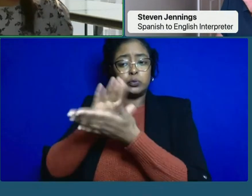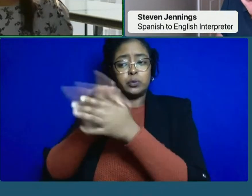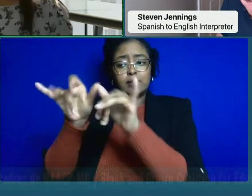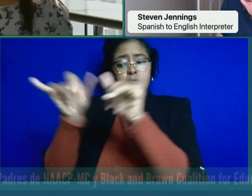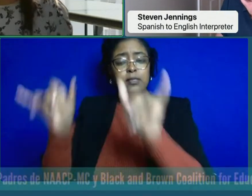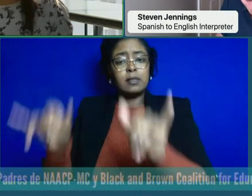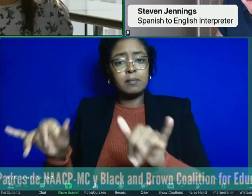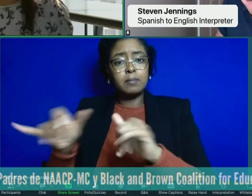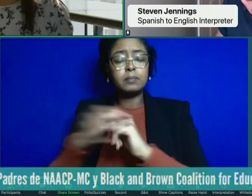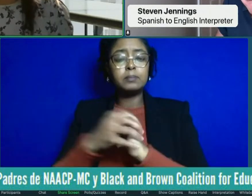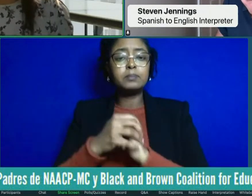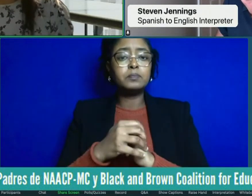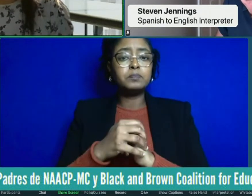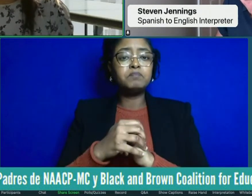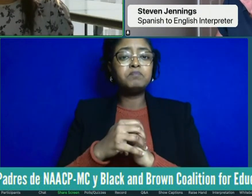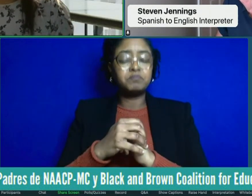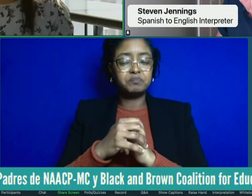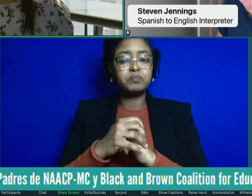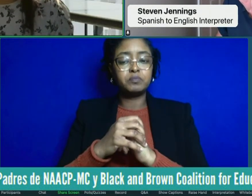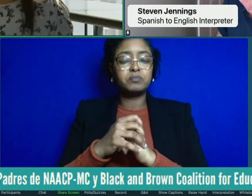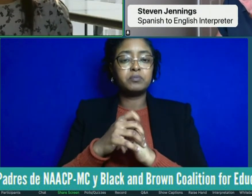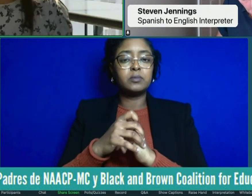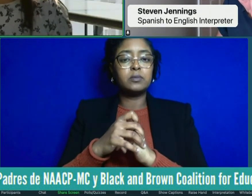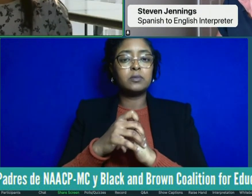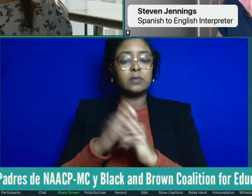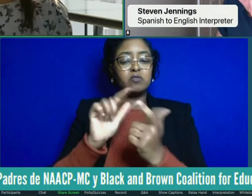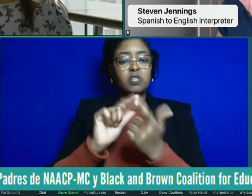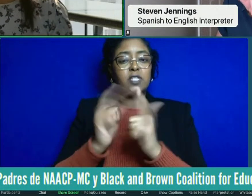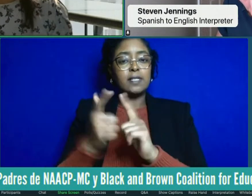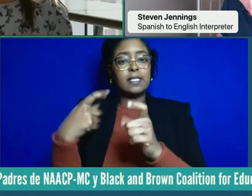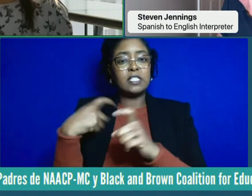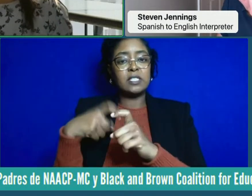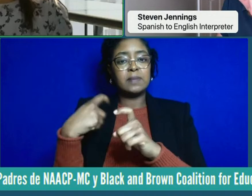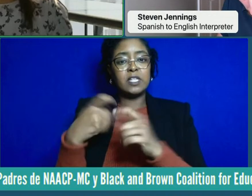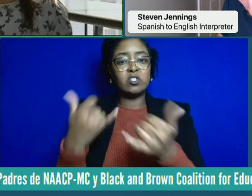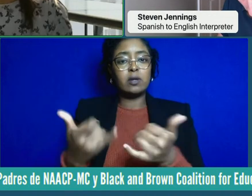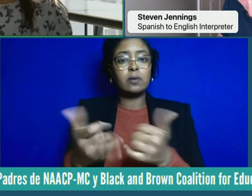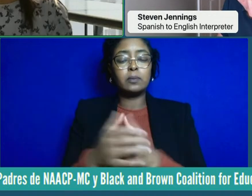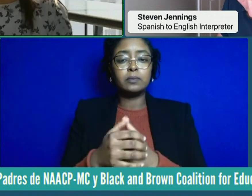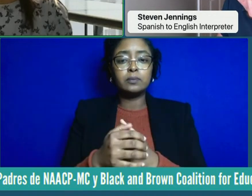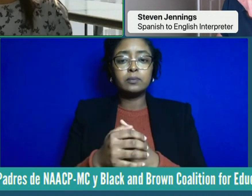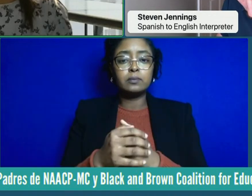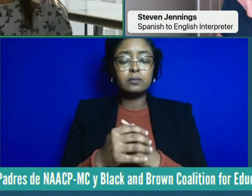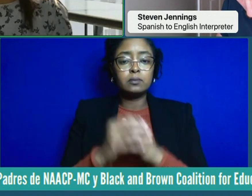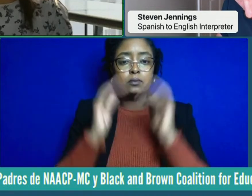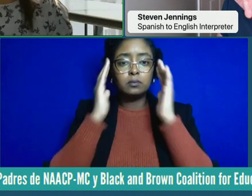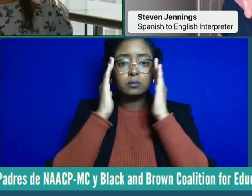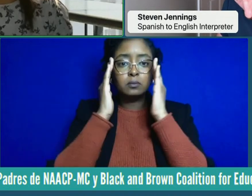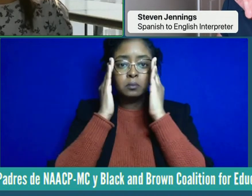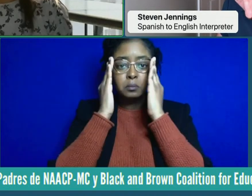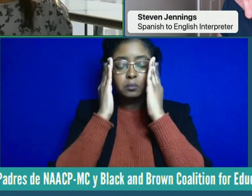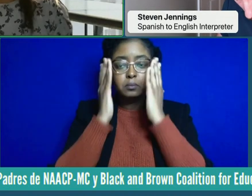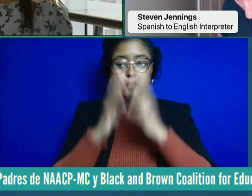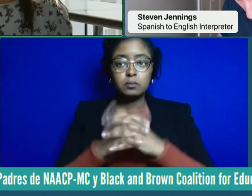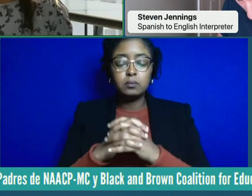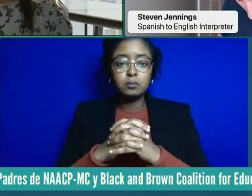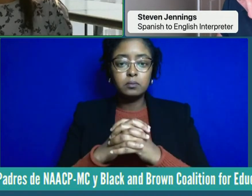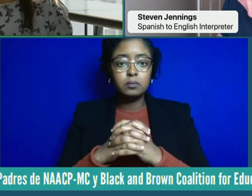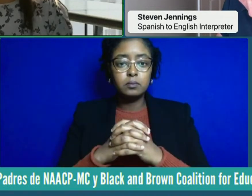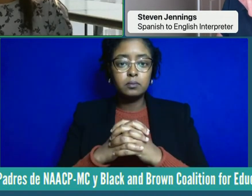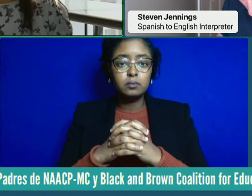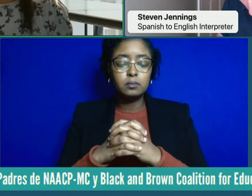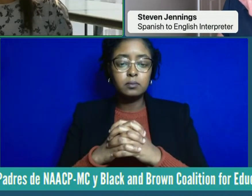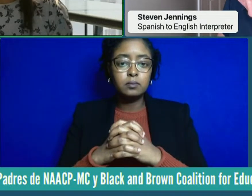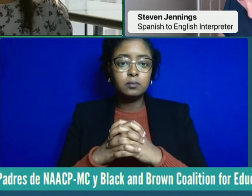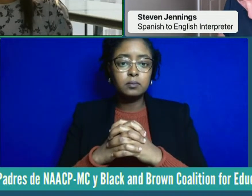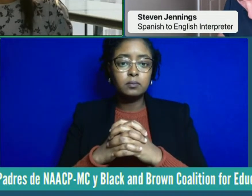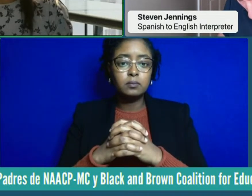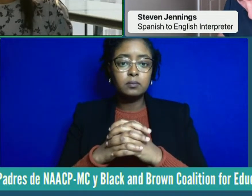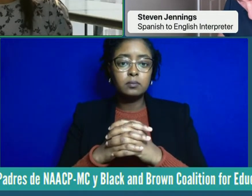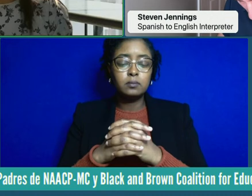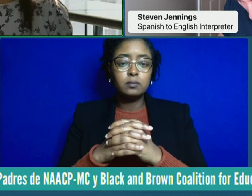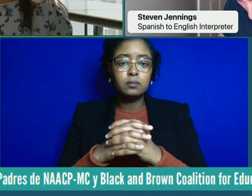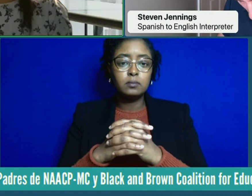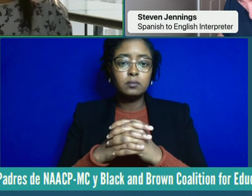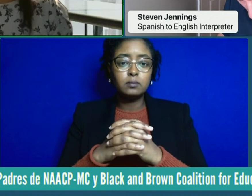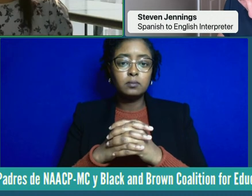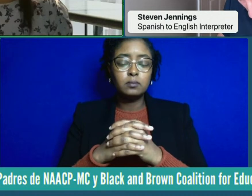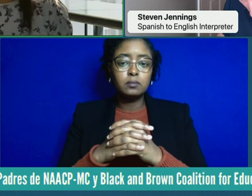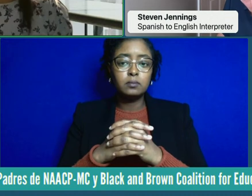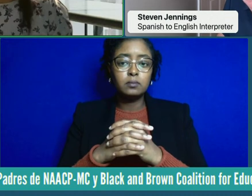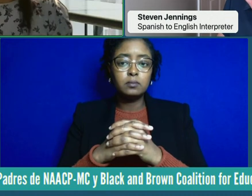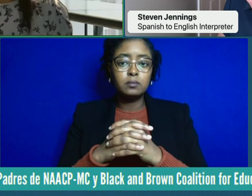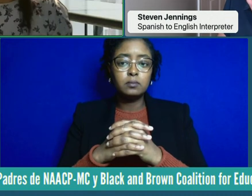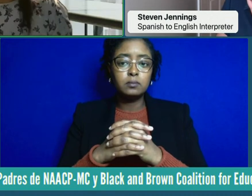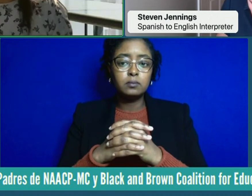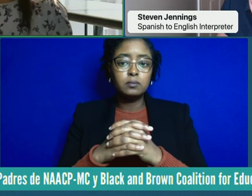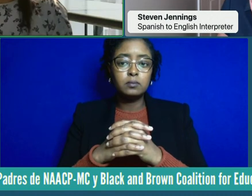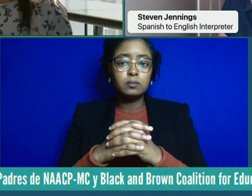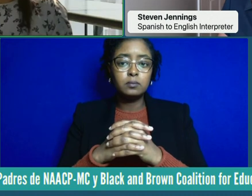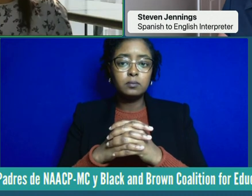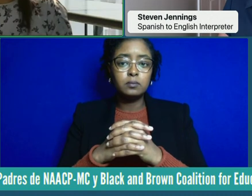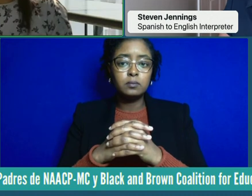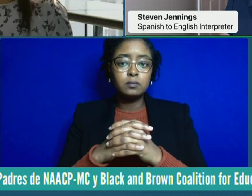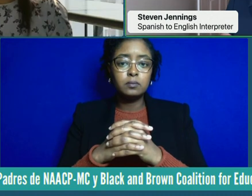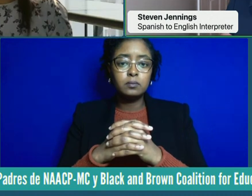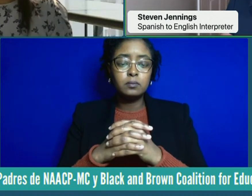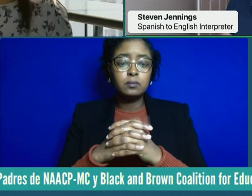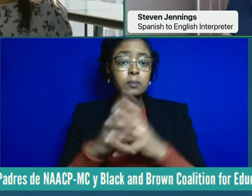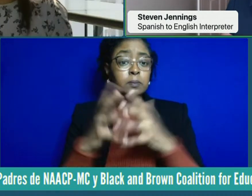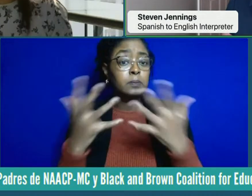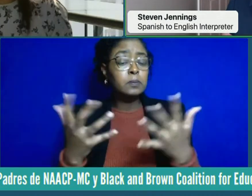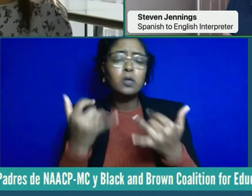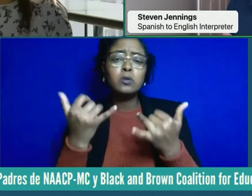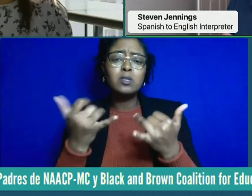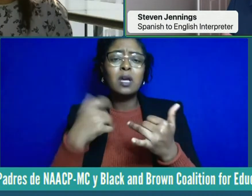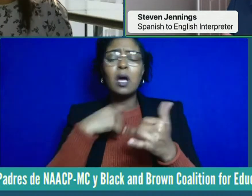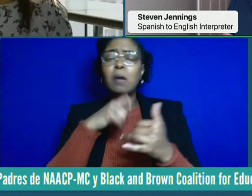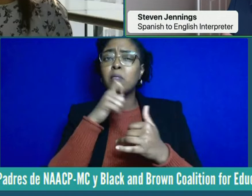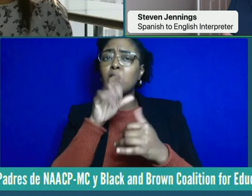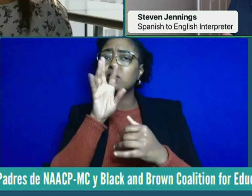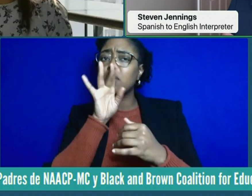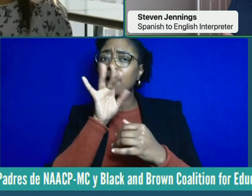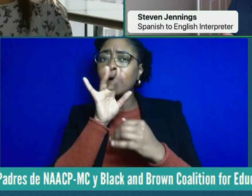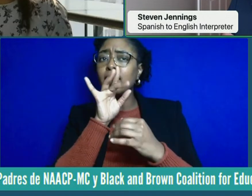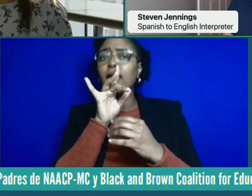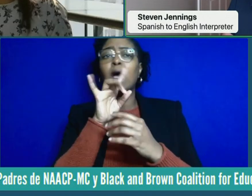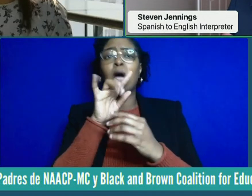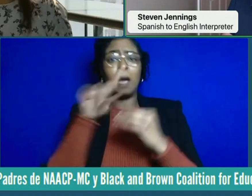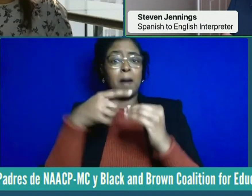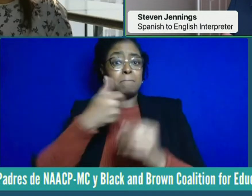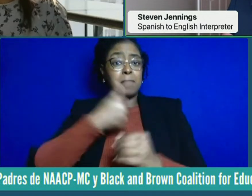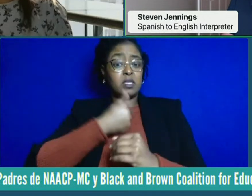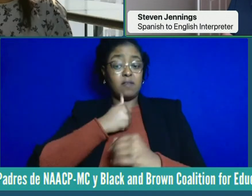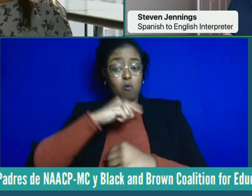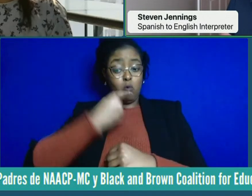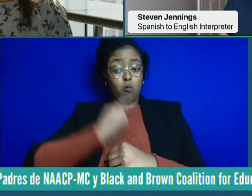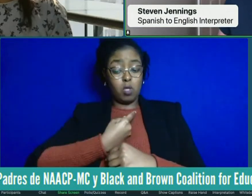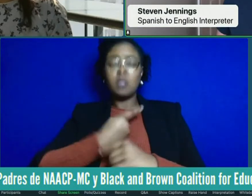system. Or not For me for Padres